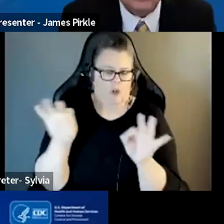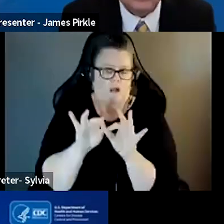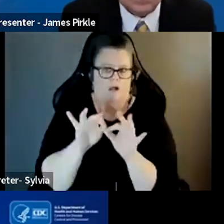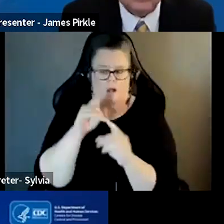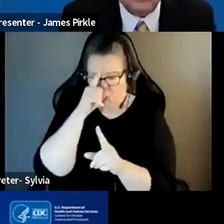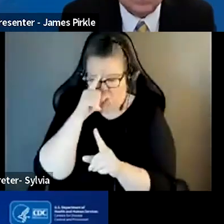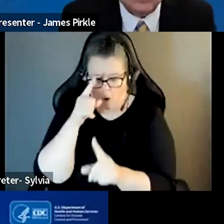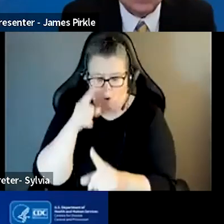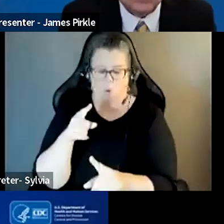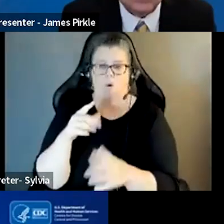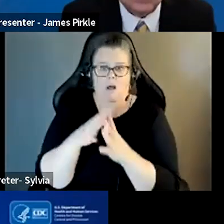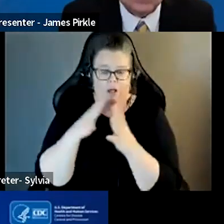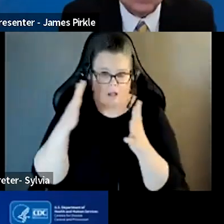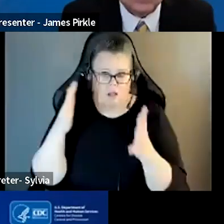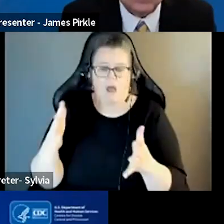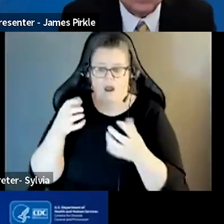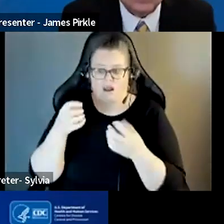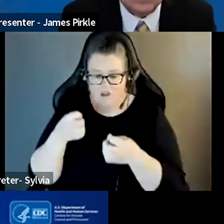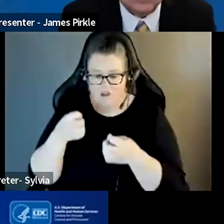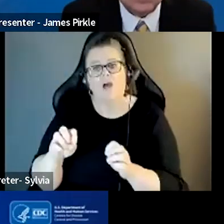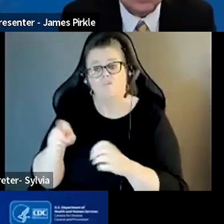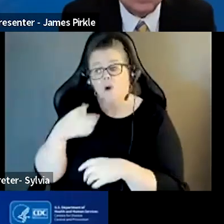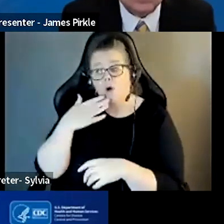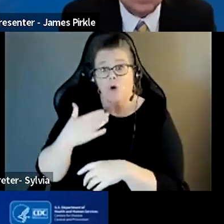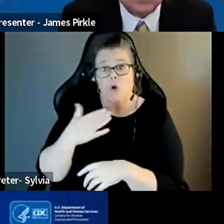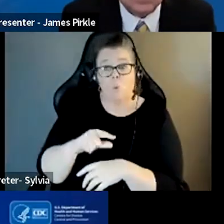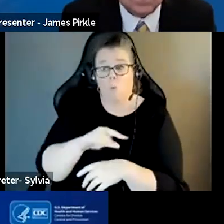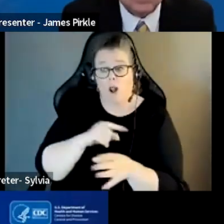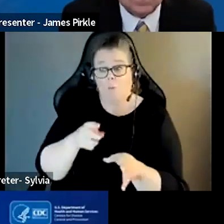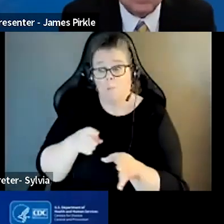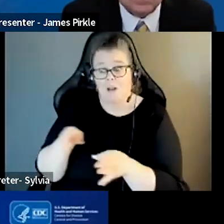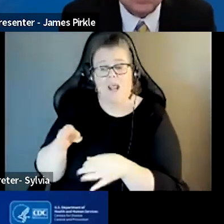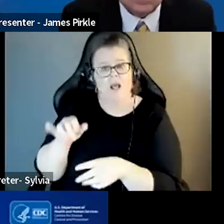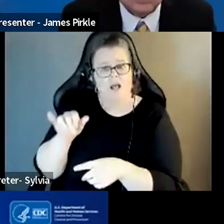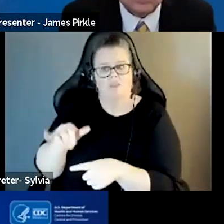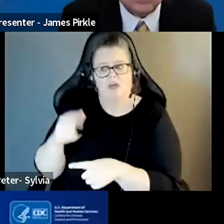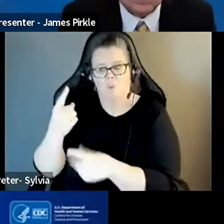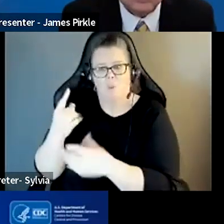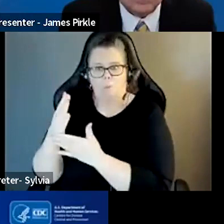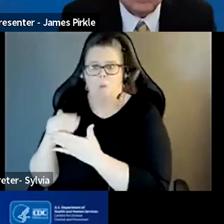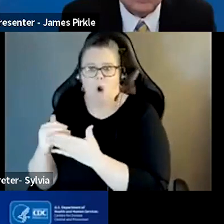a good quality plan is one component of quality. But it's obviously not all quality.